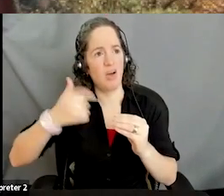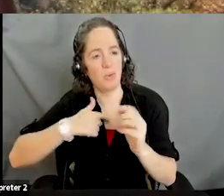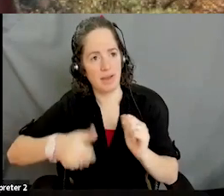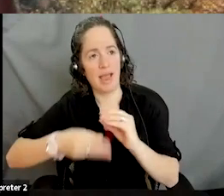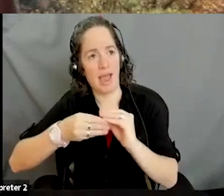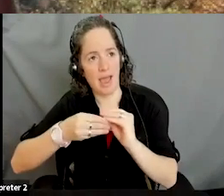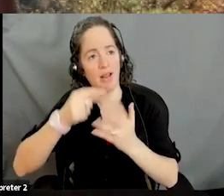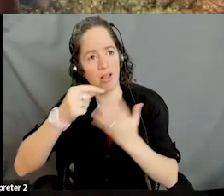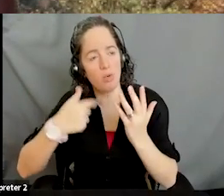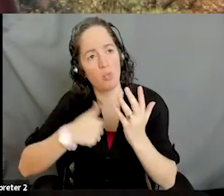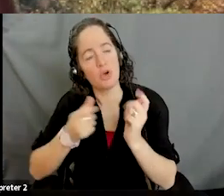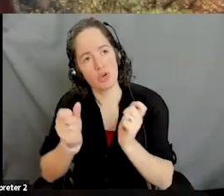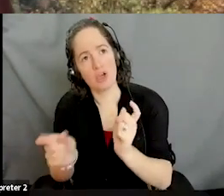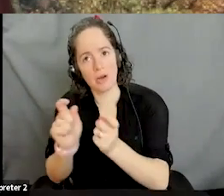It's an evolving process.